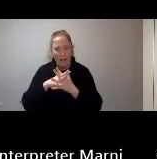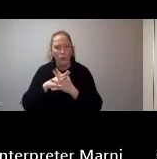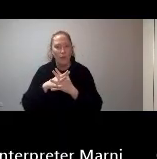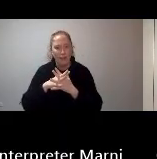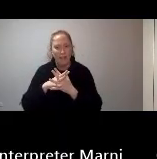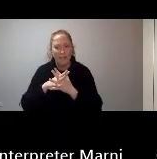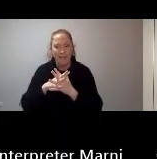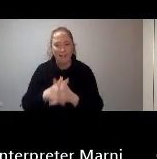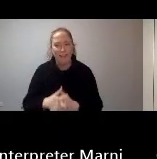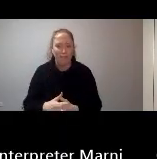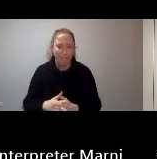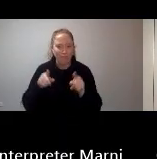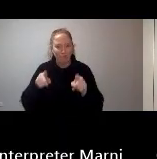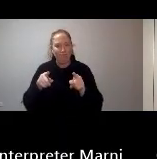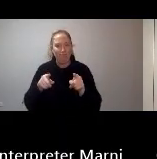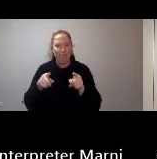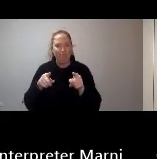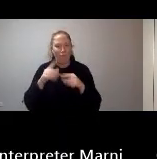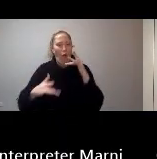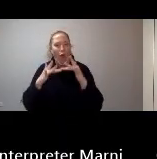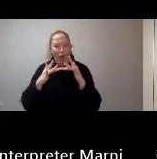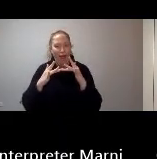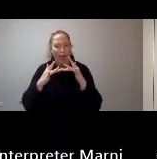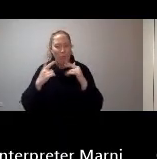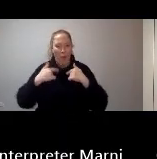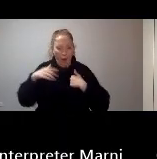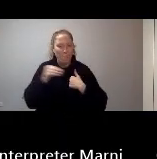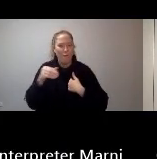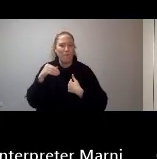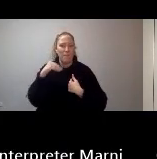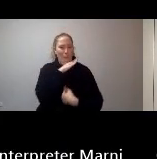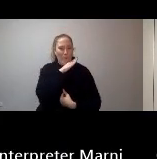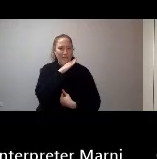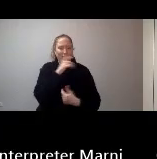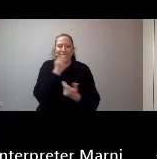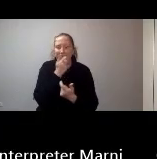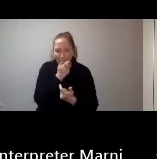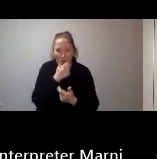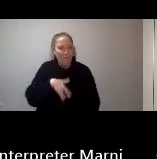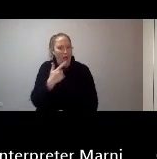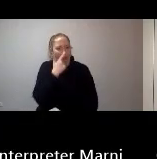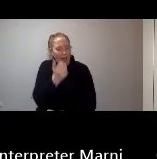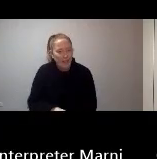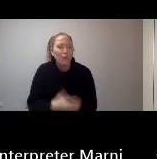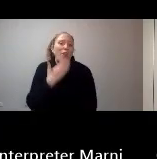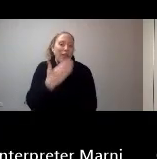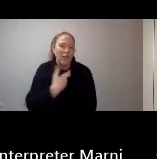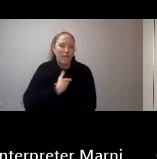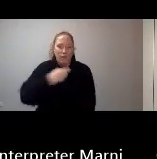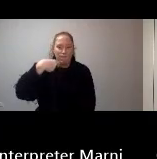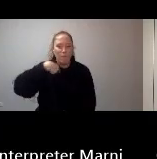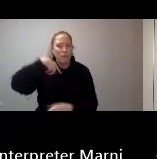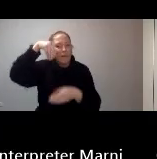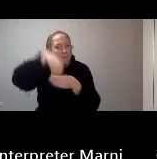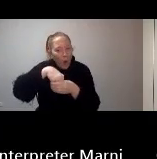so that feels kind of doubly honorific. And so, thank you for allowing us to join you today.